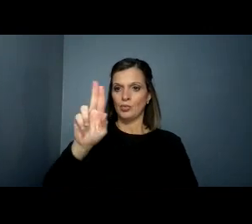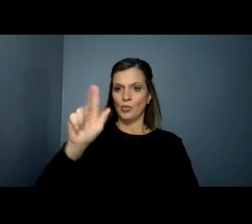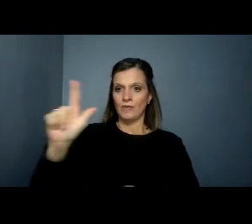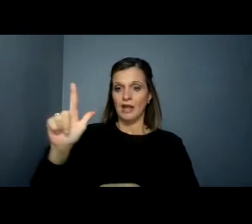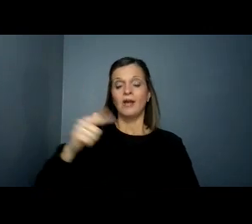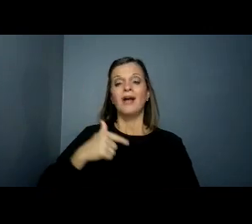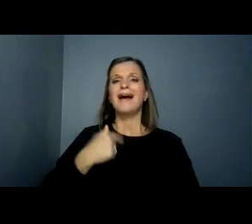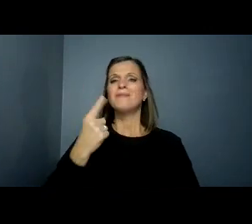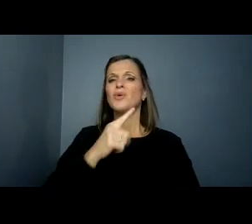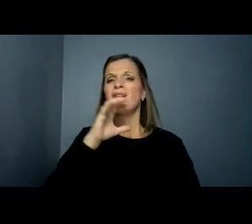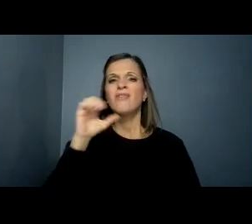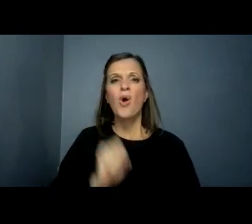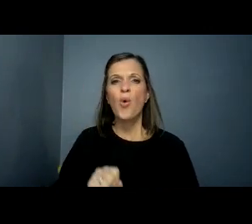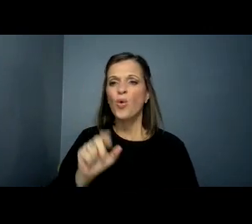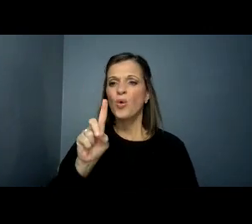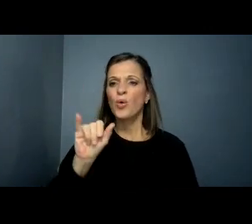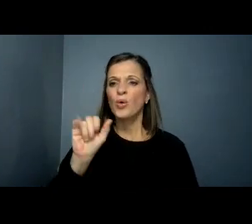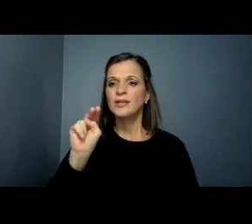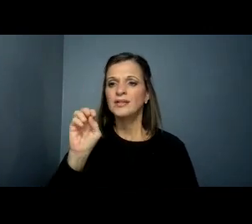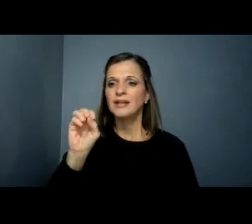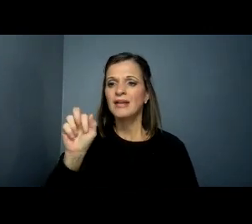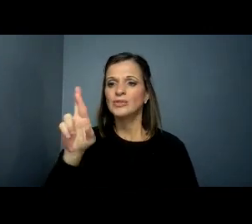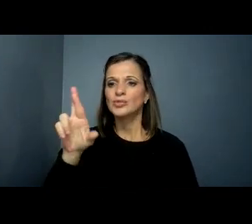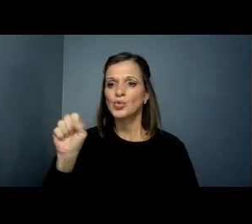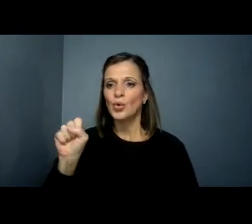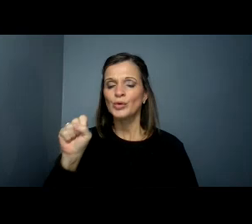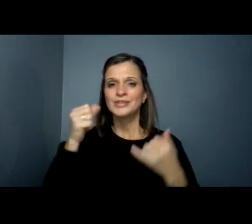That's still listed as a clinic and still listed with the Masters, so I want to make